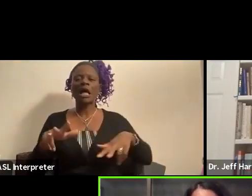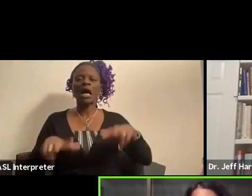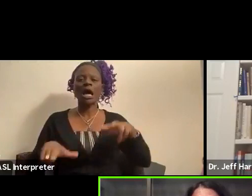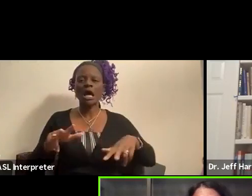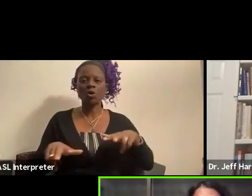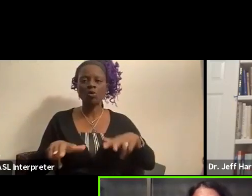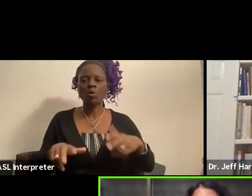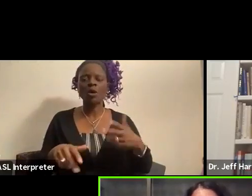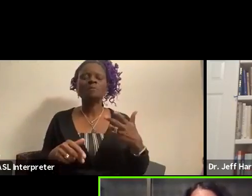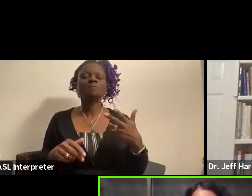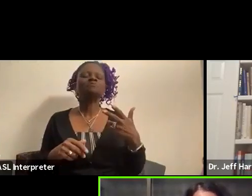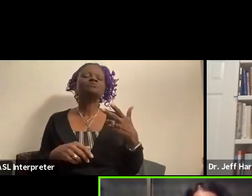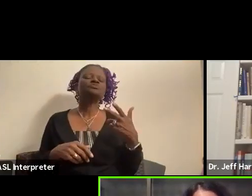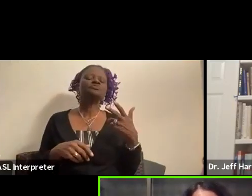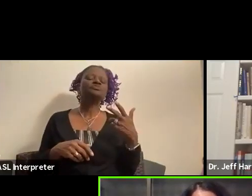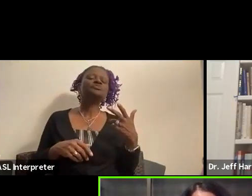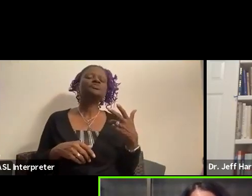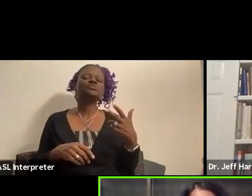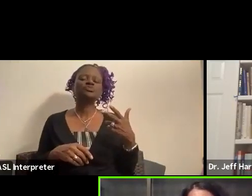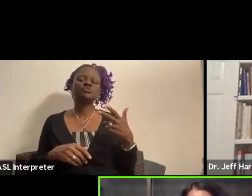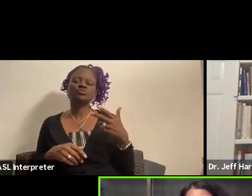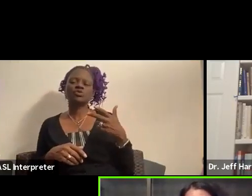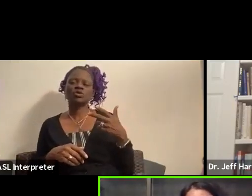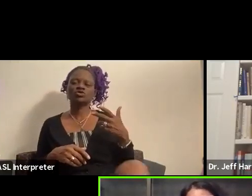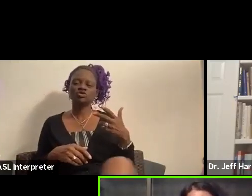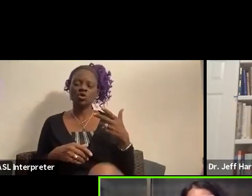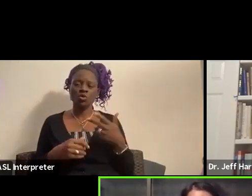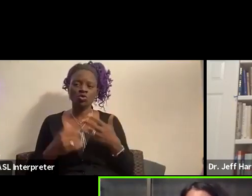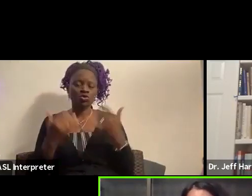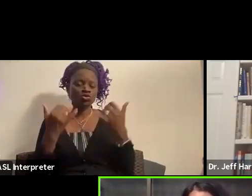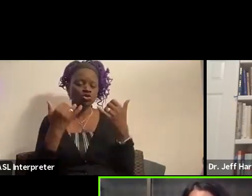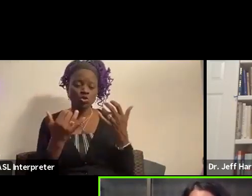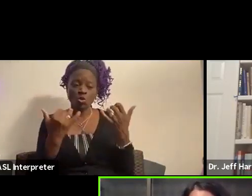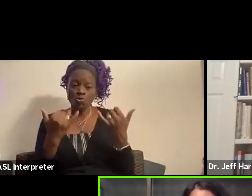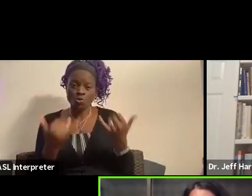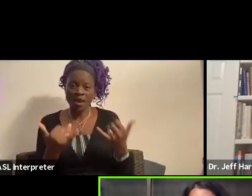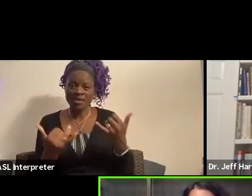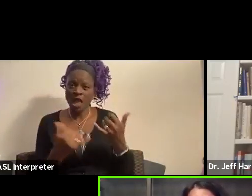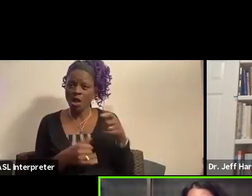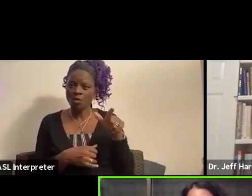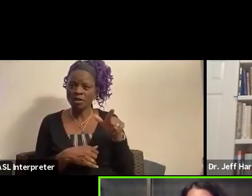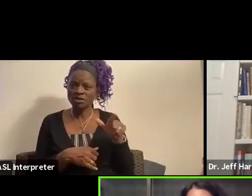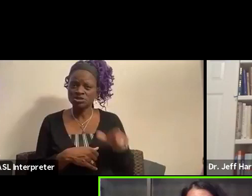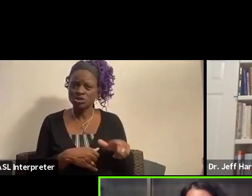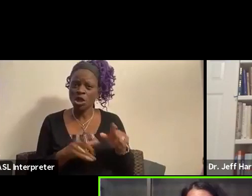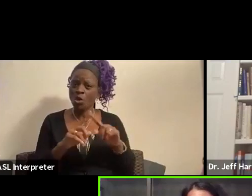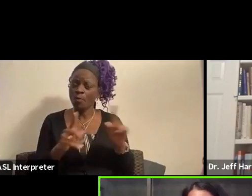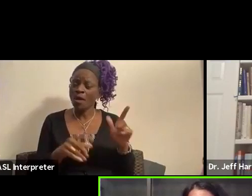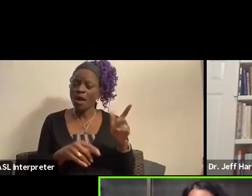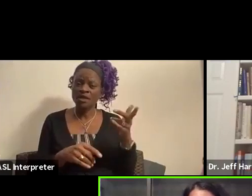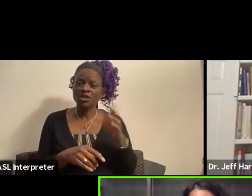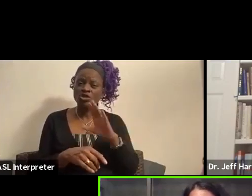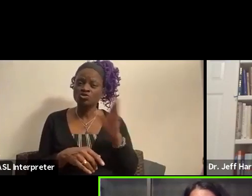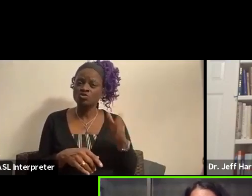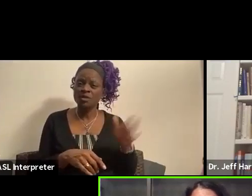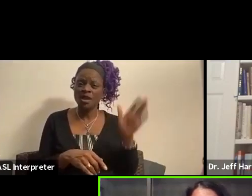In fact, incentives may be low now, but it's largely been on the high side throughout this pandemic.